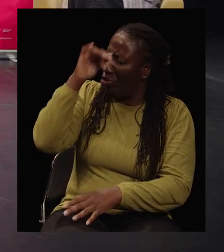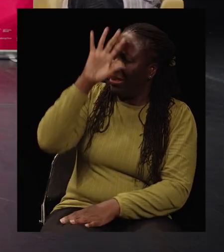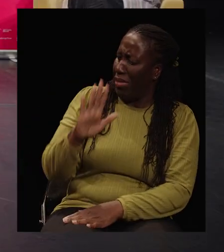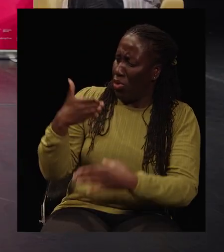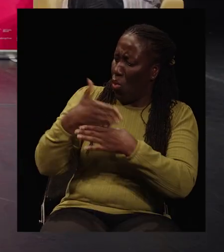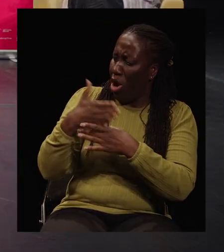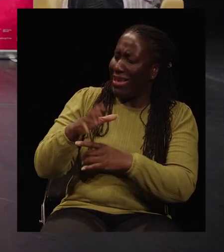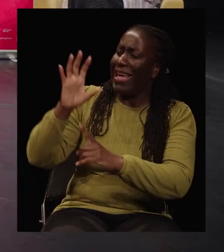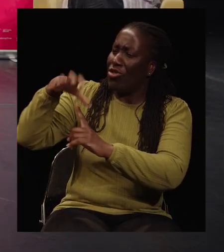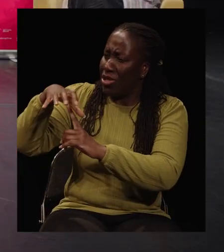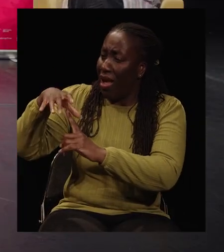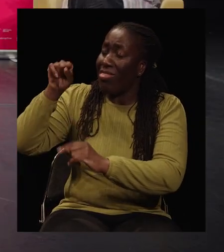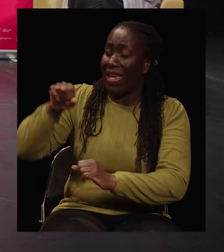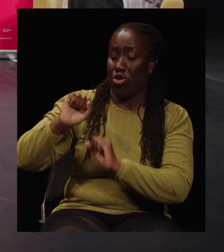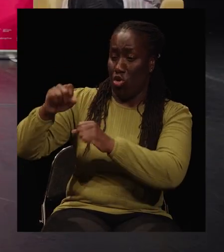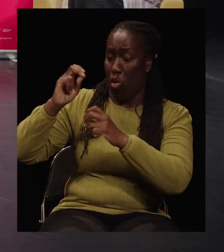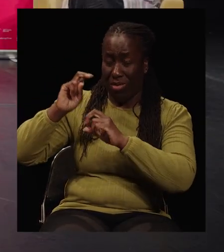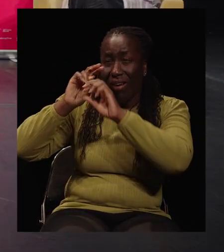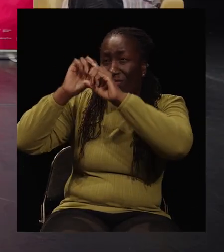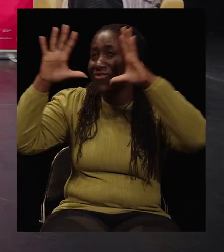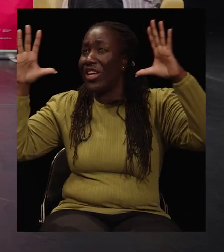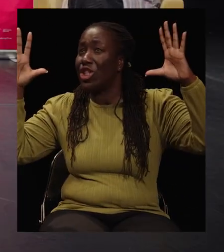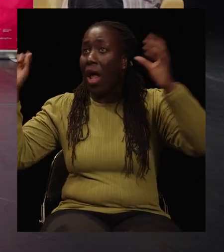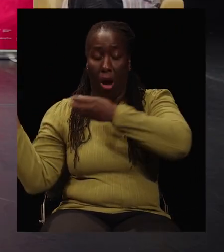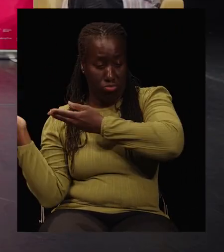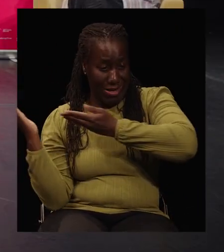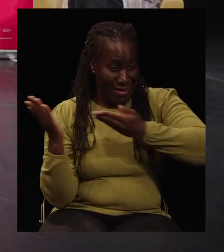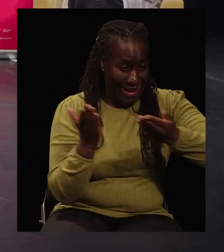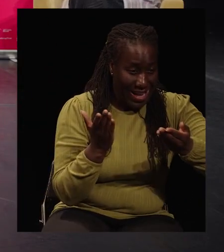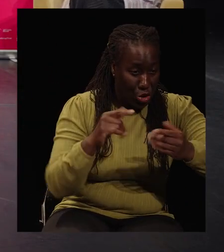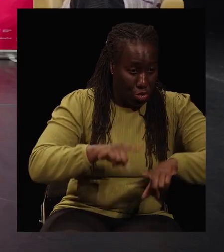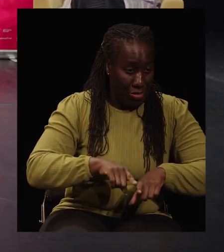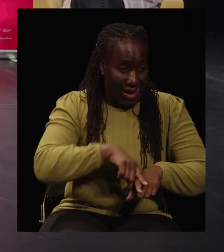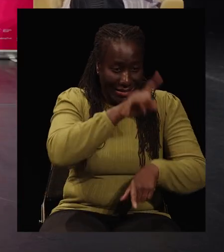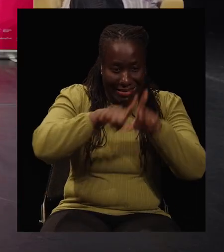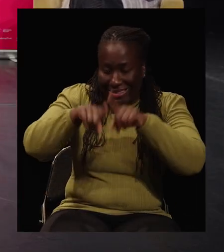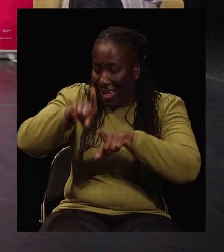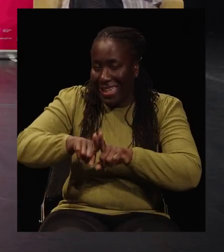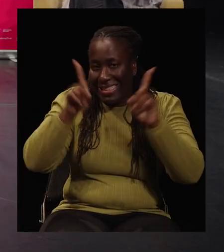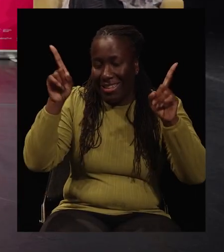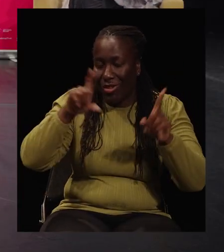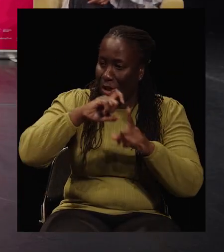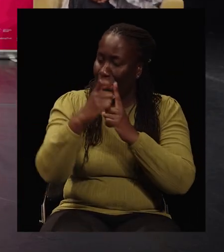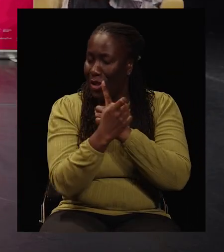and then bringing your own visions of wanting to work, bringing out the different communities and radical belonging into the house, as it were.